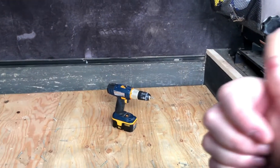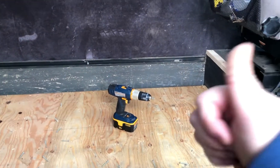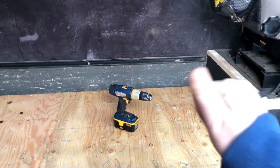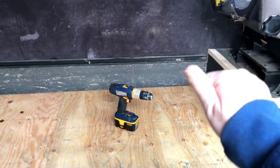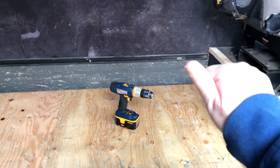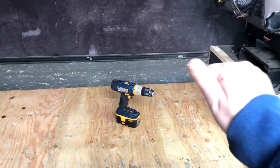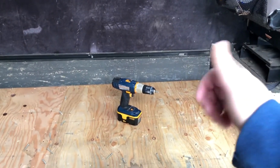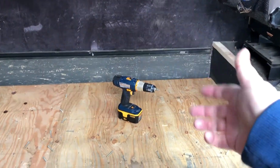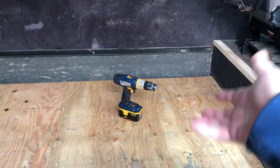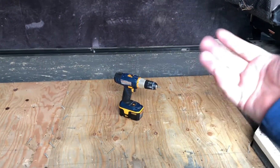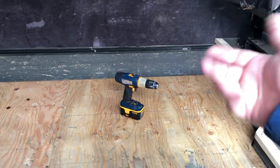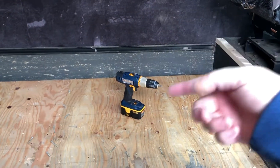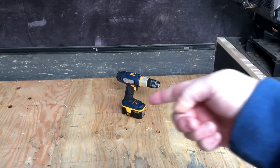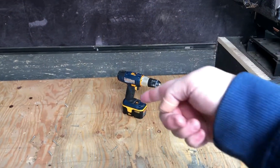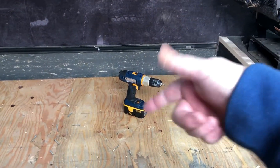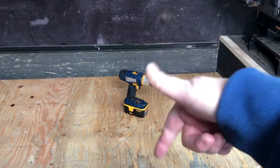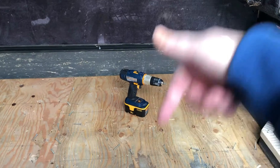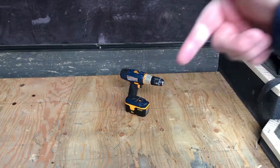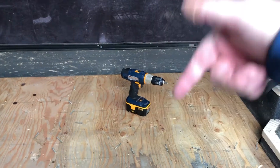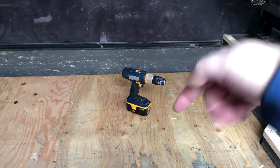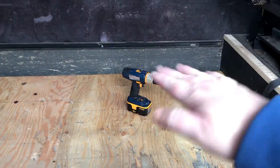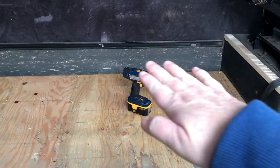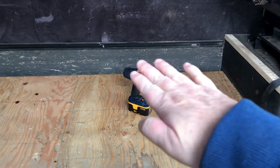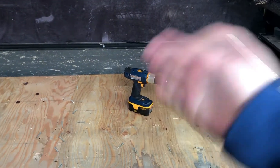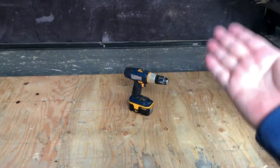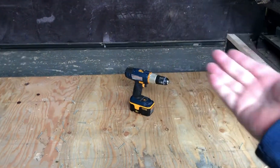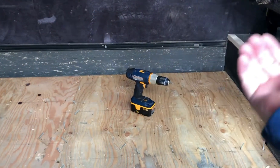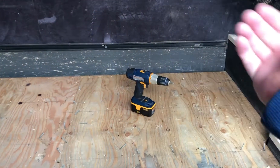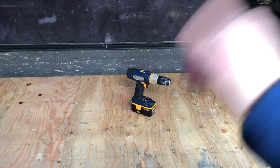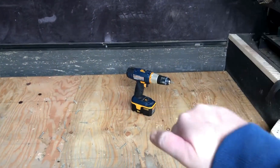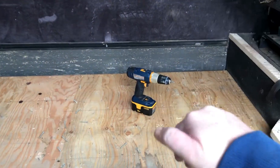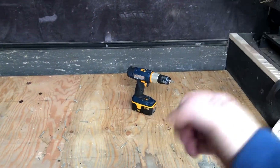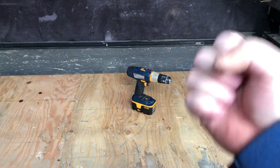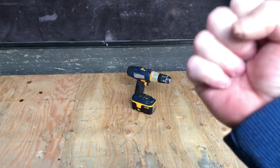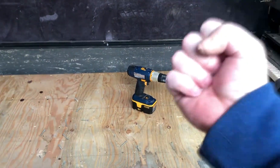I was trying to get this up, but the drill died again. *GRRR*